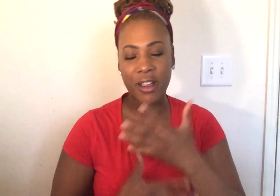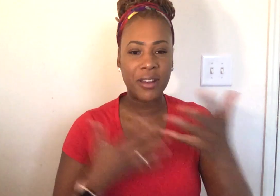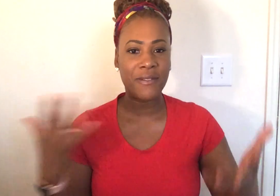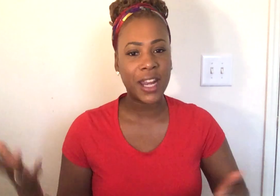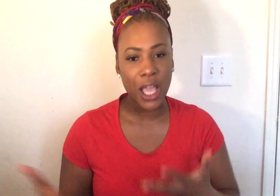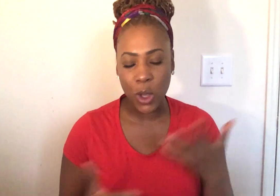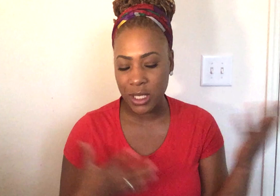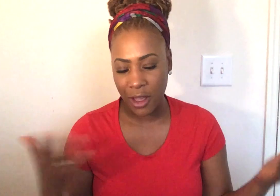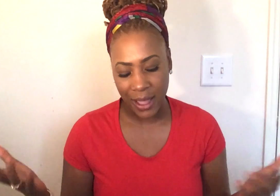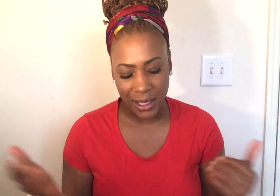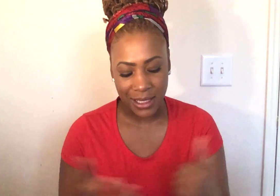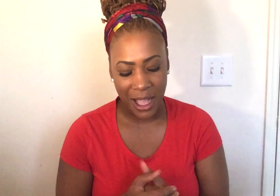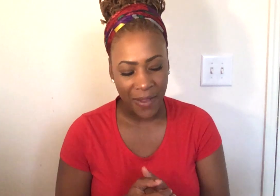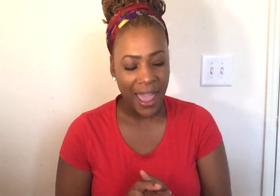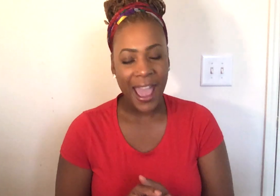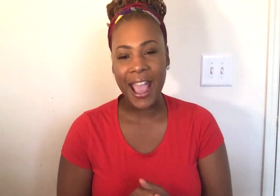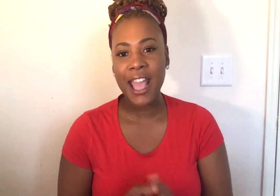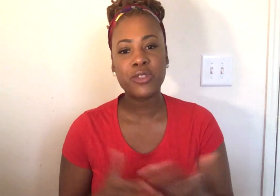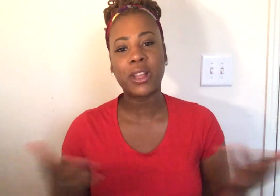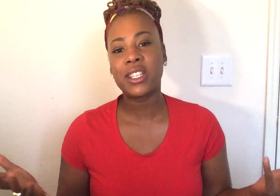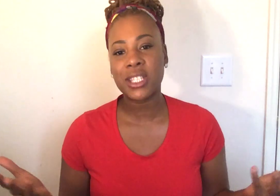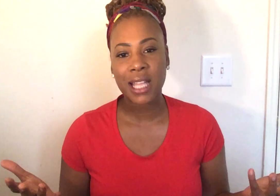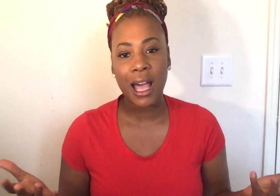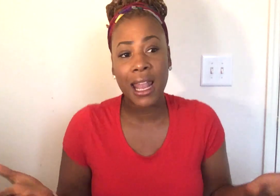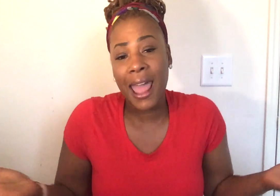around in videos and all that good stuff and it's really just a lack of